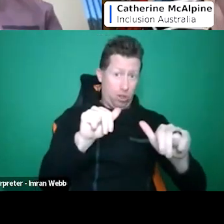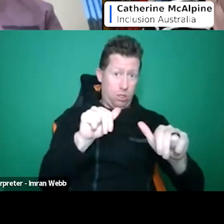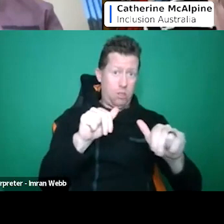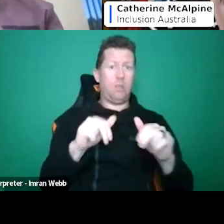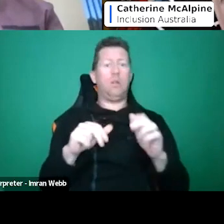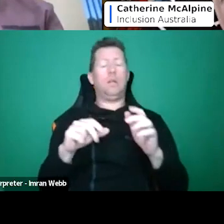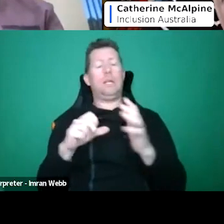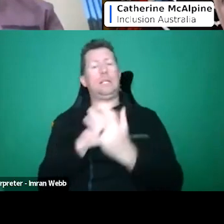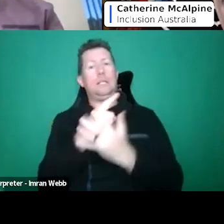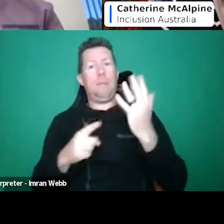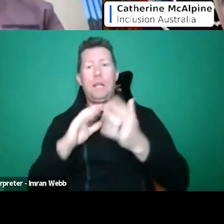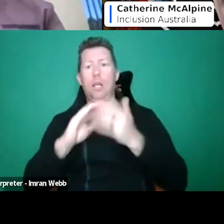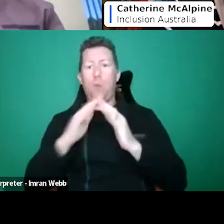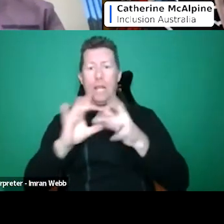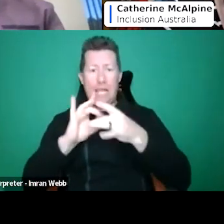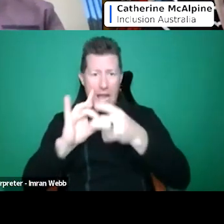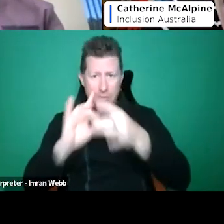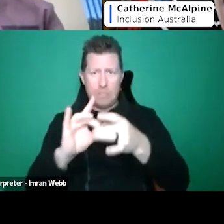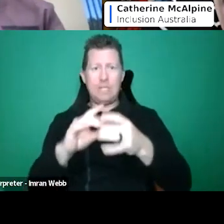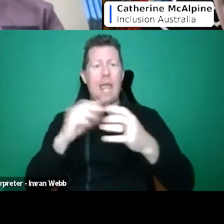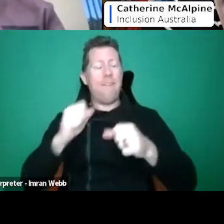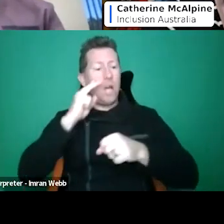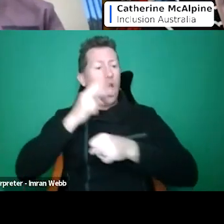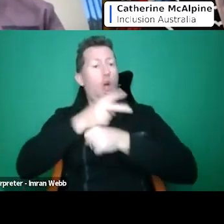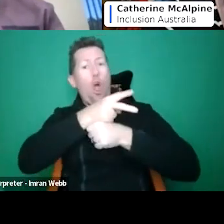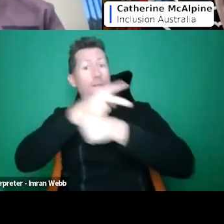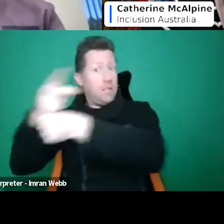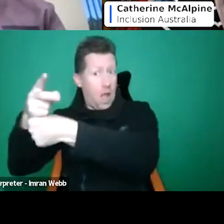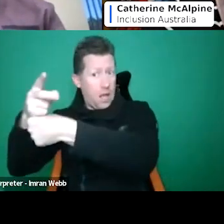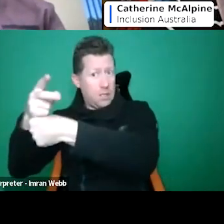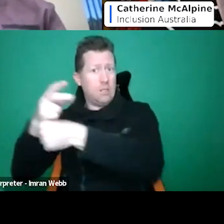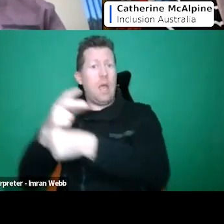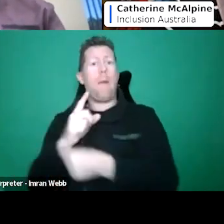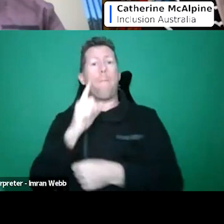there's the oversight of the disability community in relation to these things is also the practical thing of it